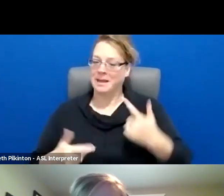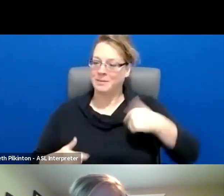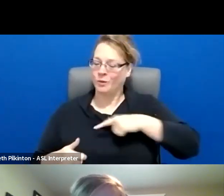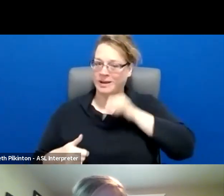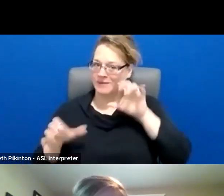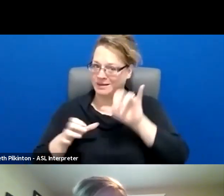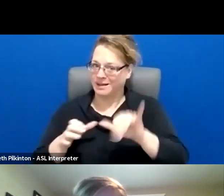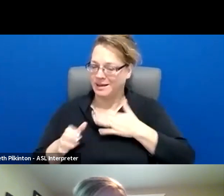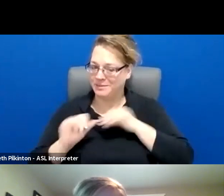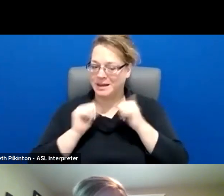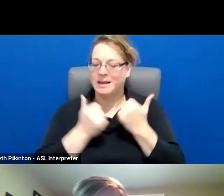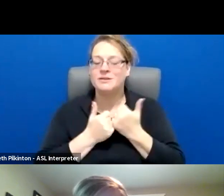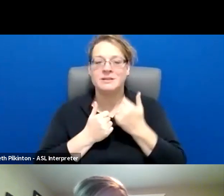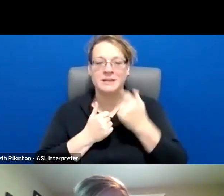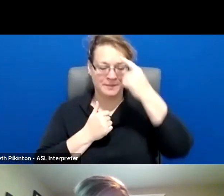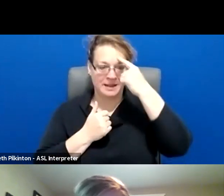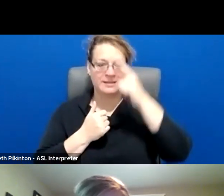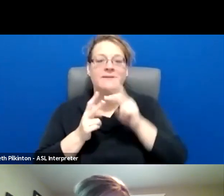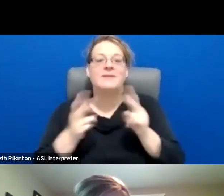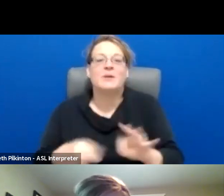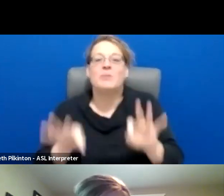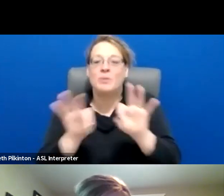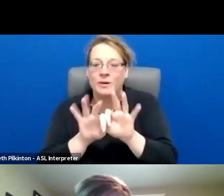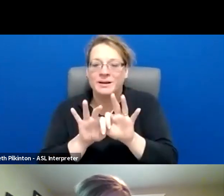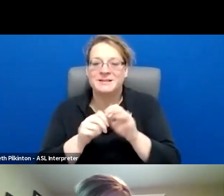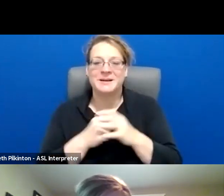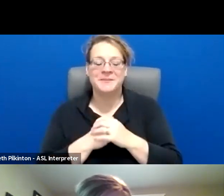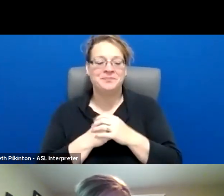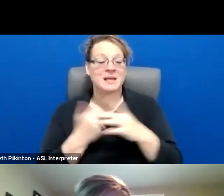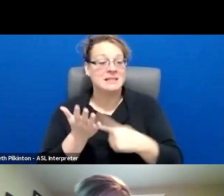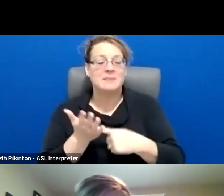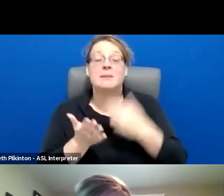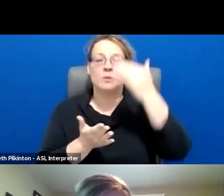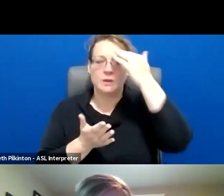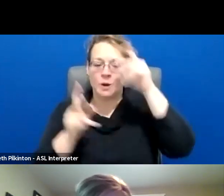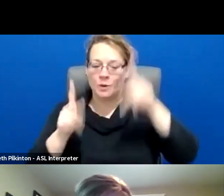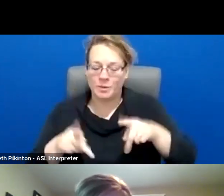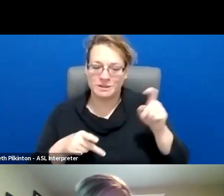Lisa Primm: I love that you mention accessibility and making sure we ask people, are there any accommodations that will make you be successful in an interview?